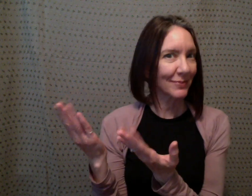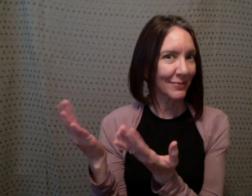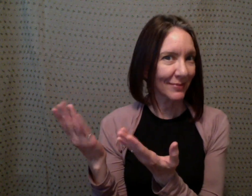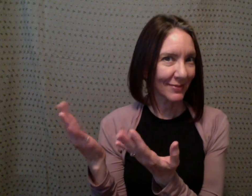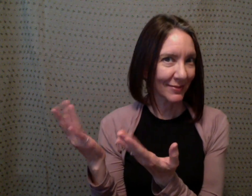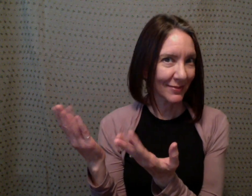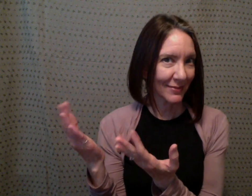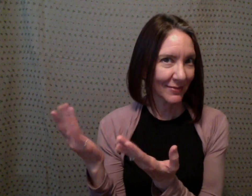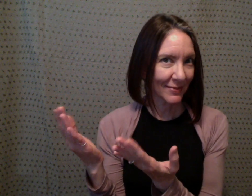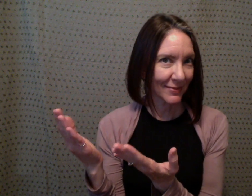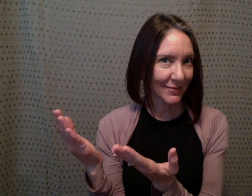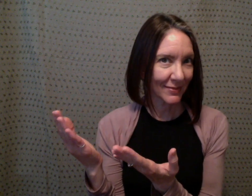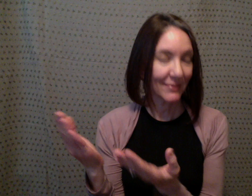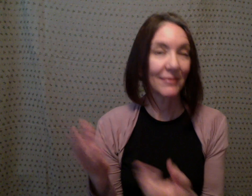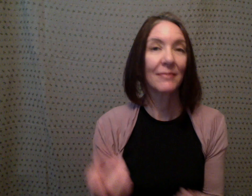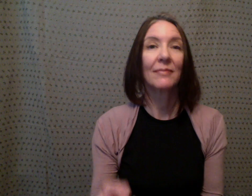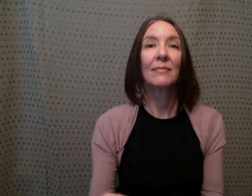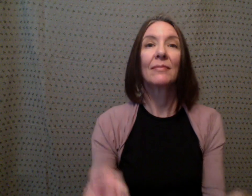wait